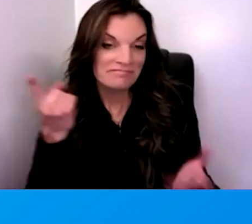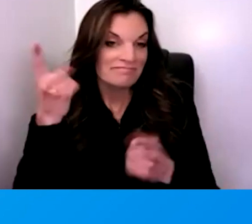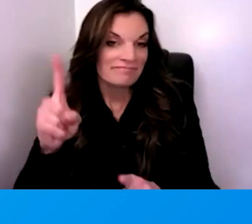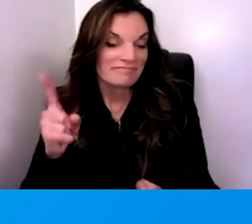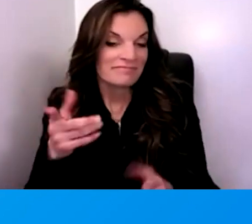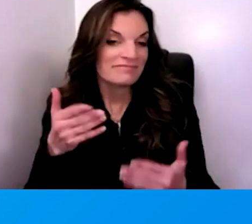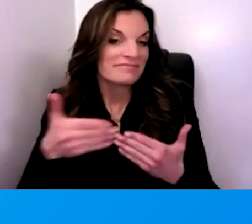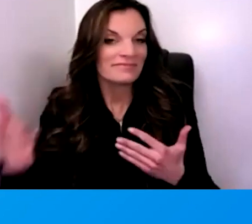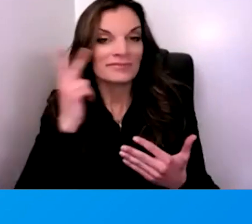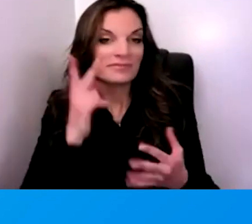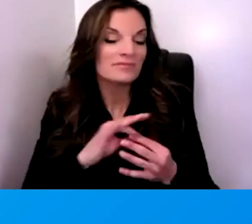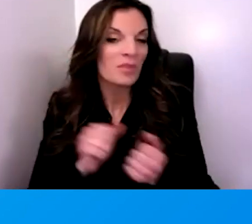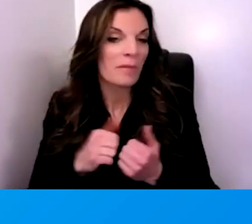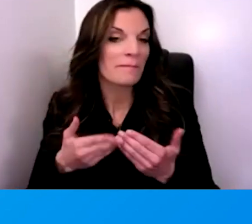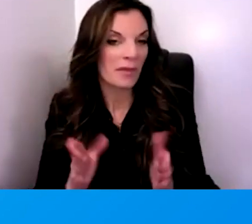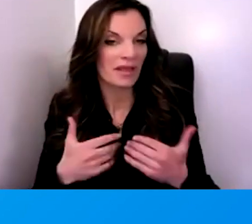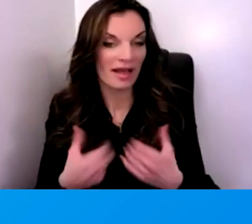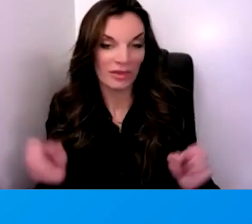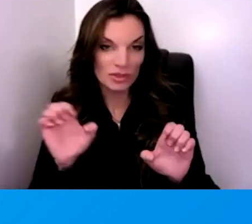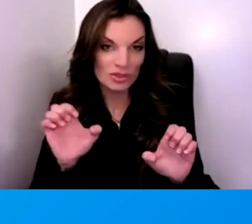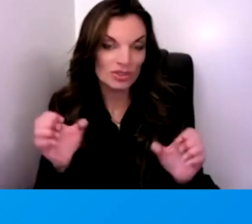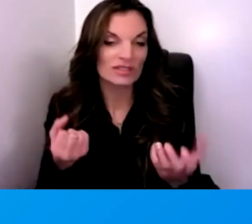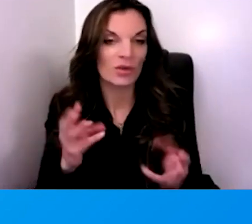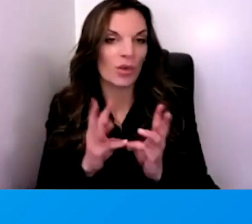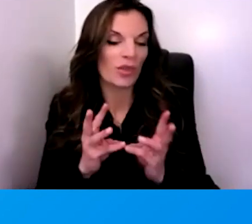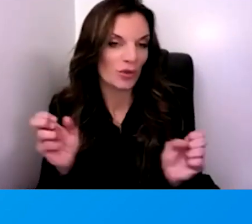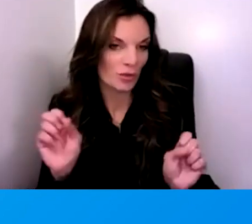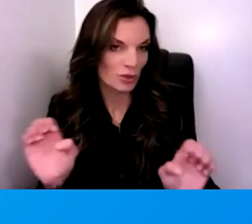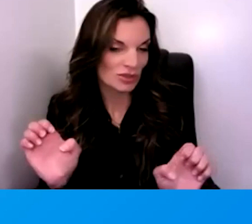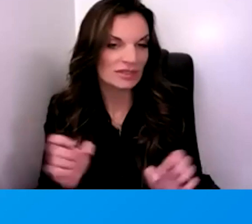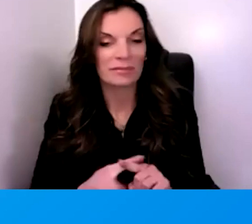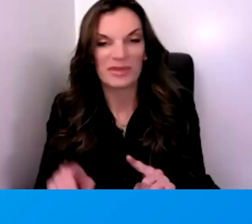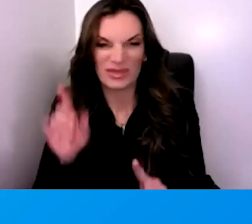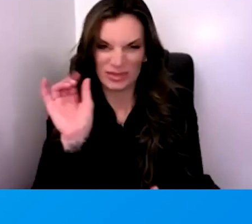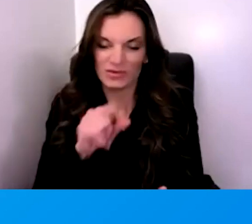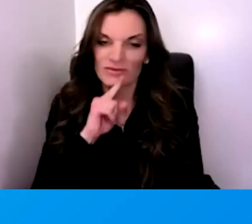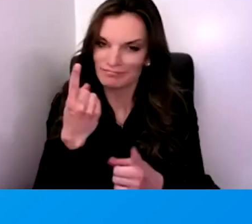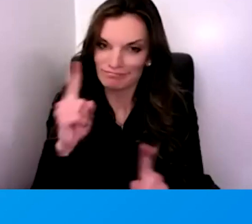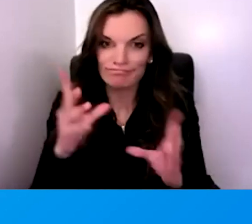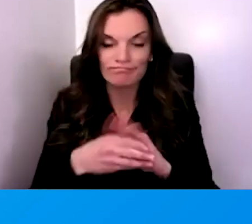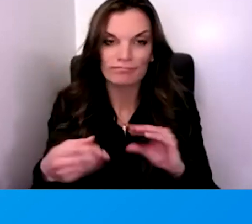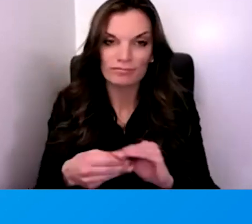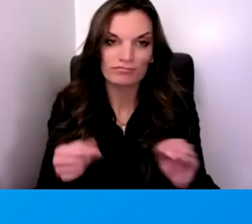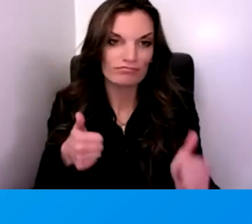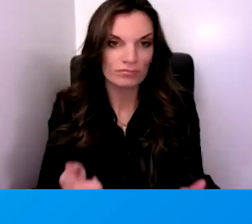public health emergencies or weather emergencies as we go on. That was a success story that we were proud of.